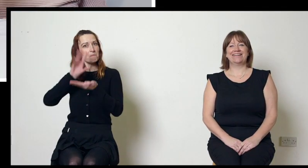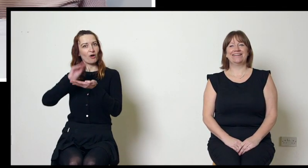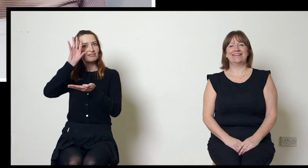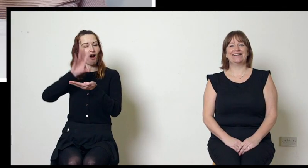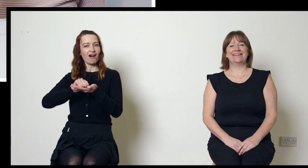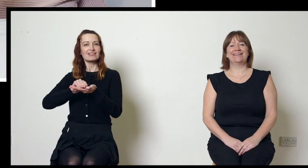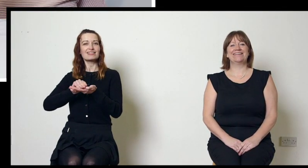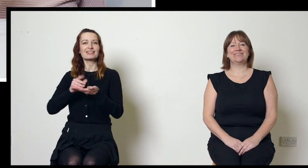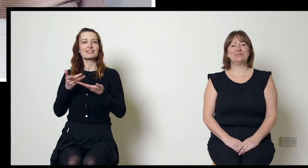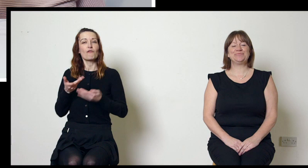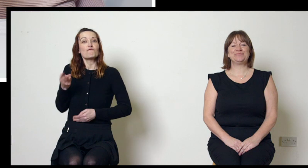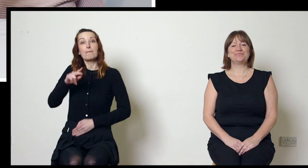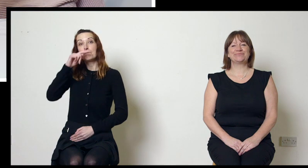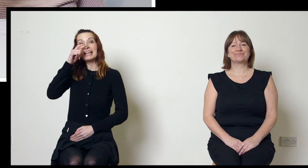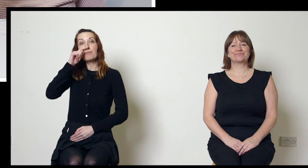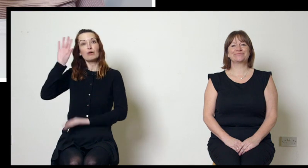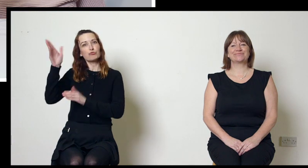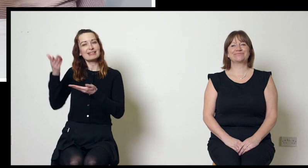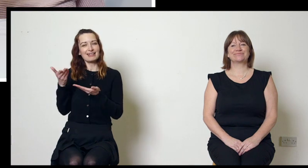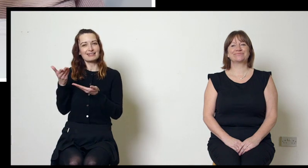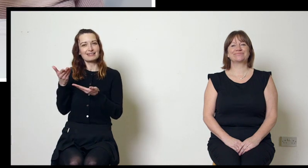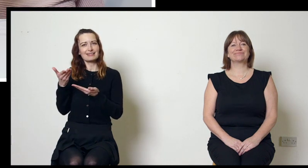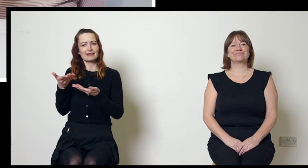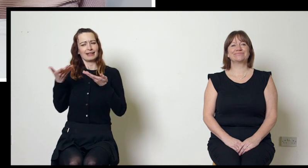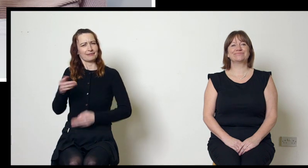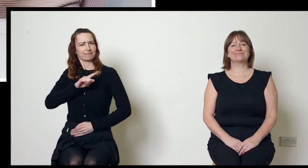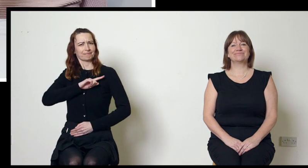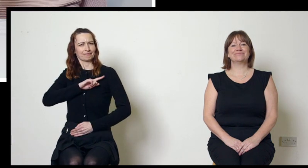that we are at Peterborough Presents Making, and it's all about creating